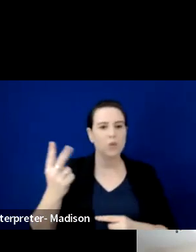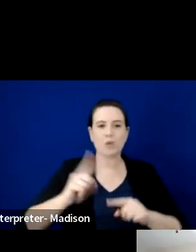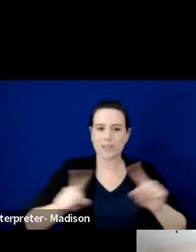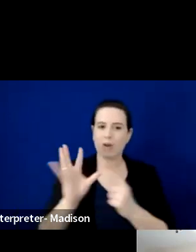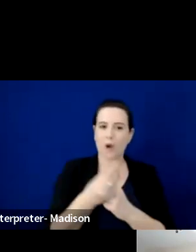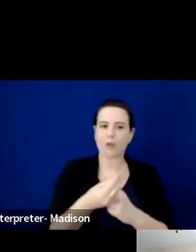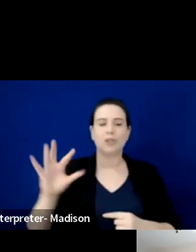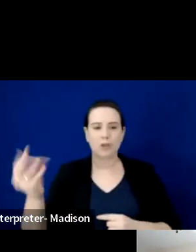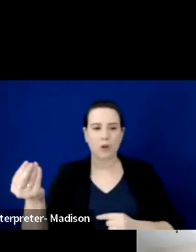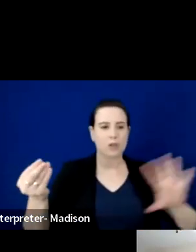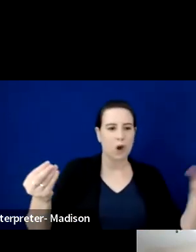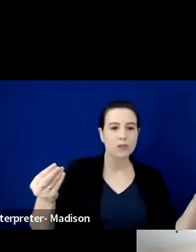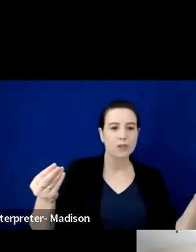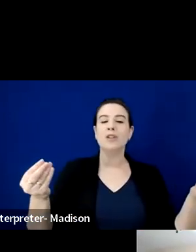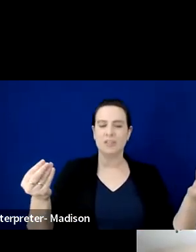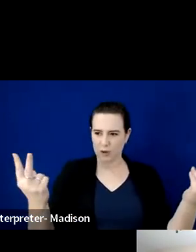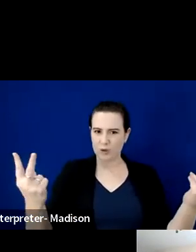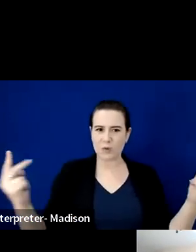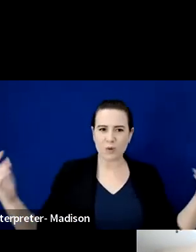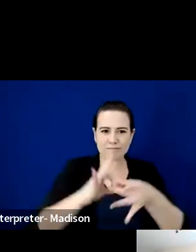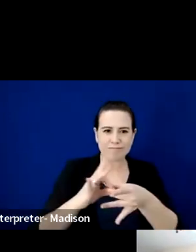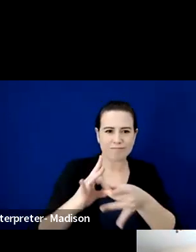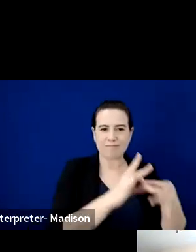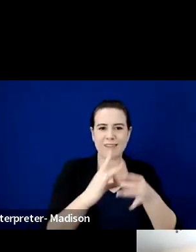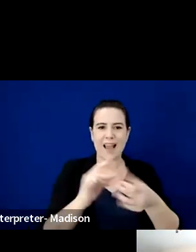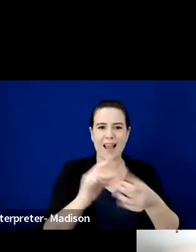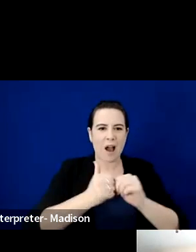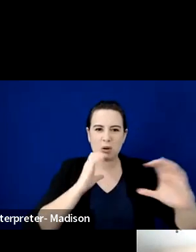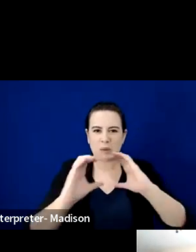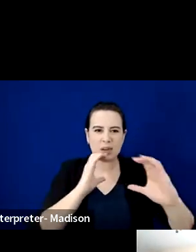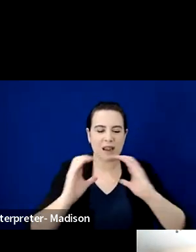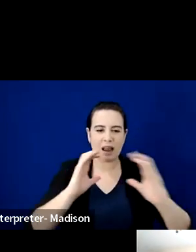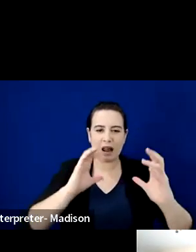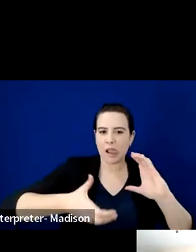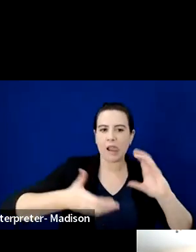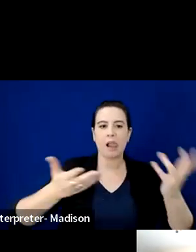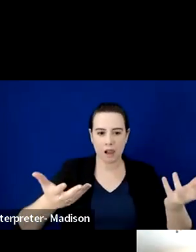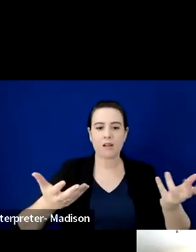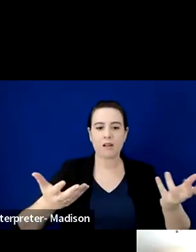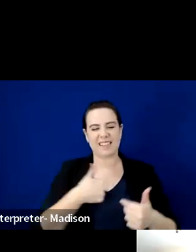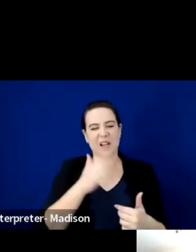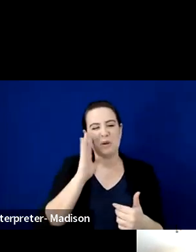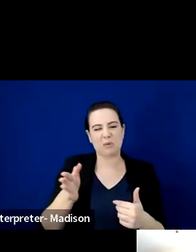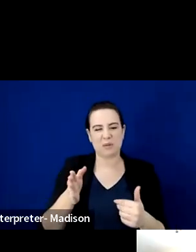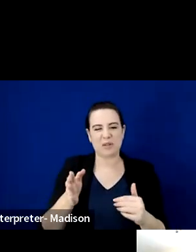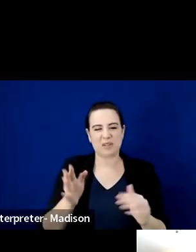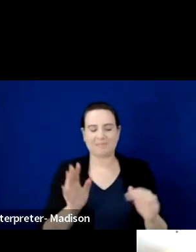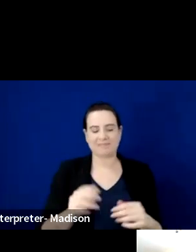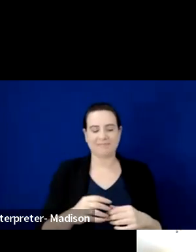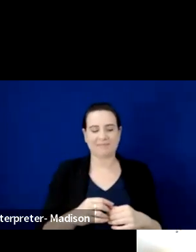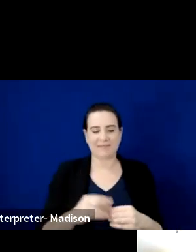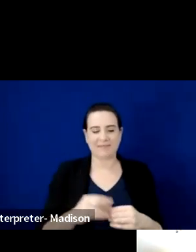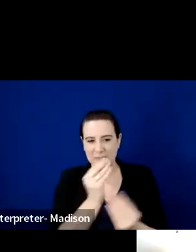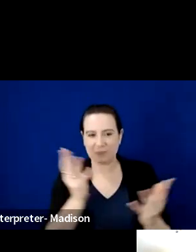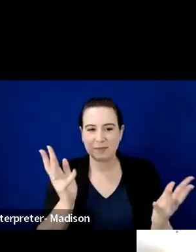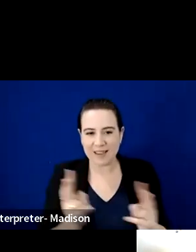And what we have noticed is one of the biggest barriers to that is -- is communication, and beyond providing the accessible communication and plain language, it's really the use of language, how language is intimately related to culture.